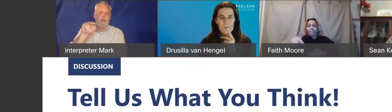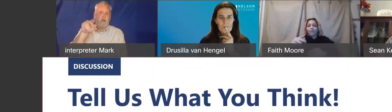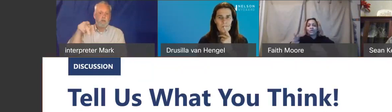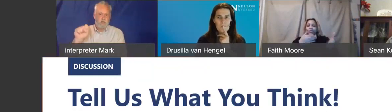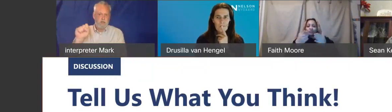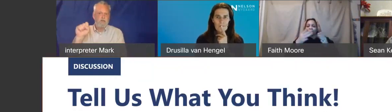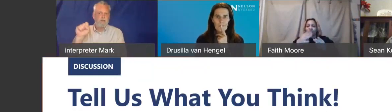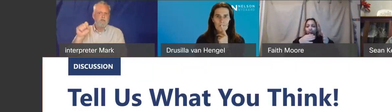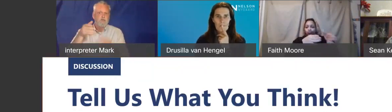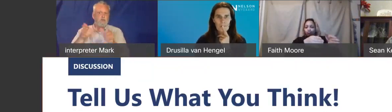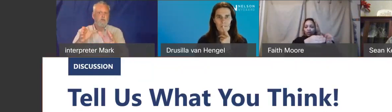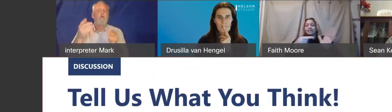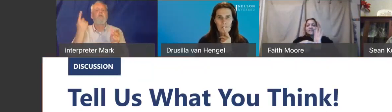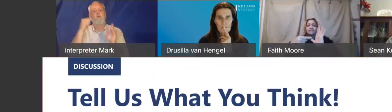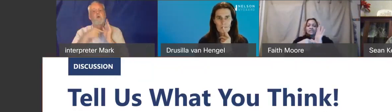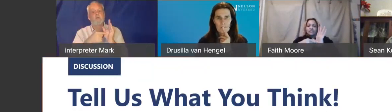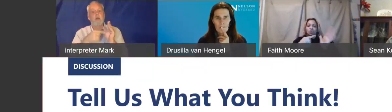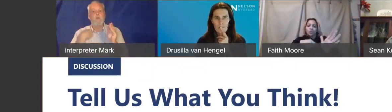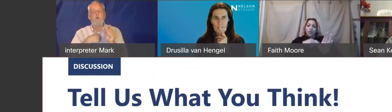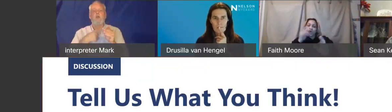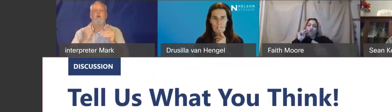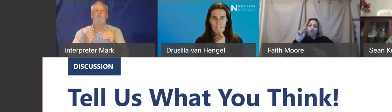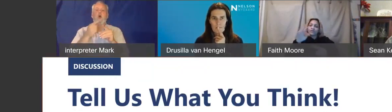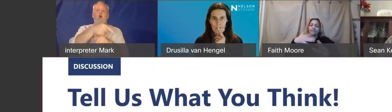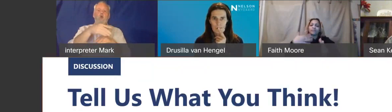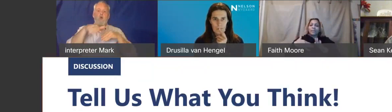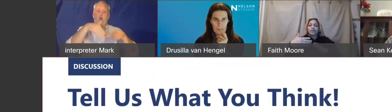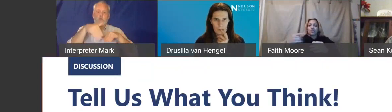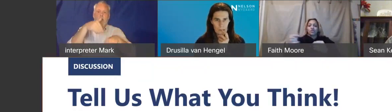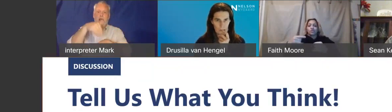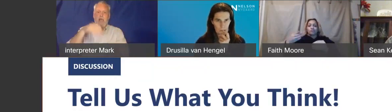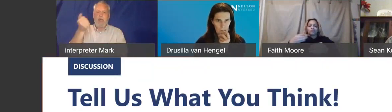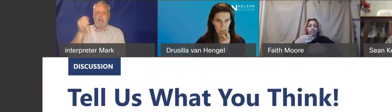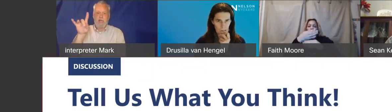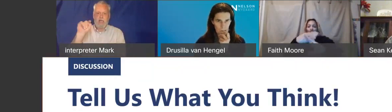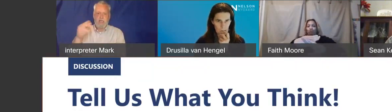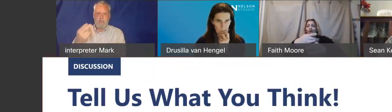For example, we are looking at a crosswalk at 18th in Constitution Avenue.